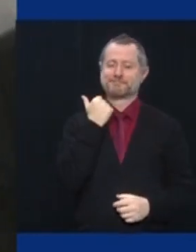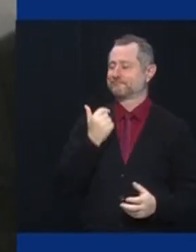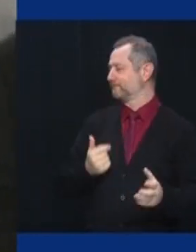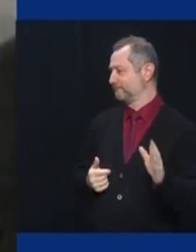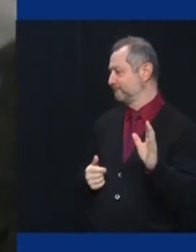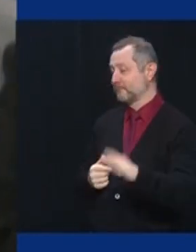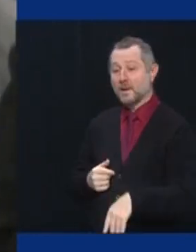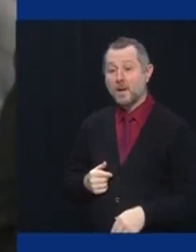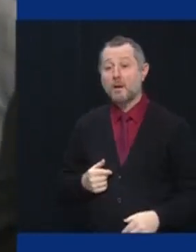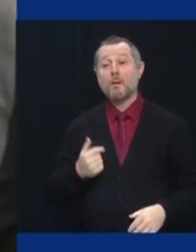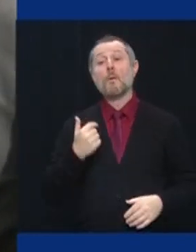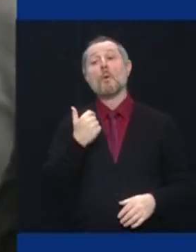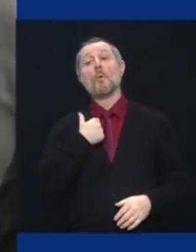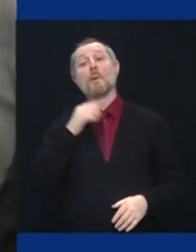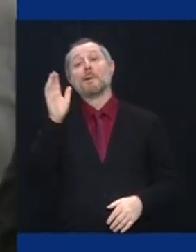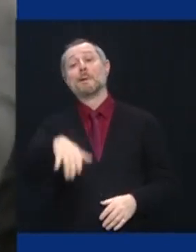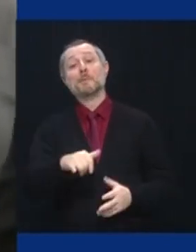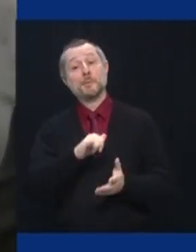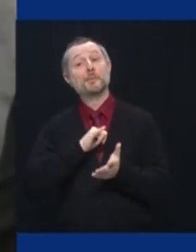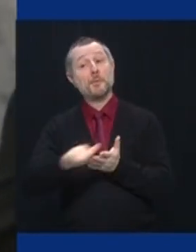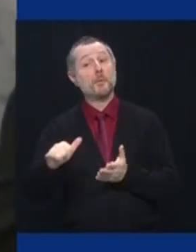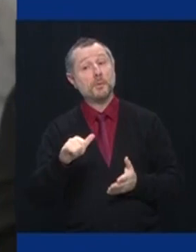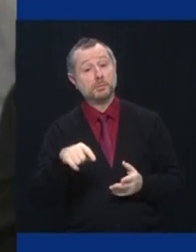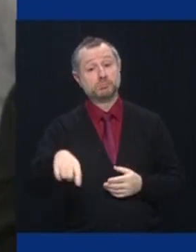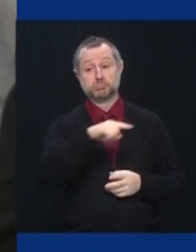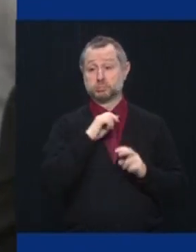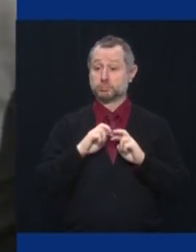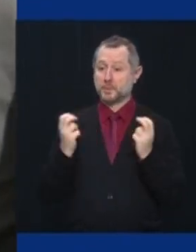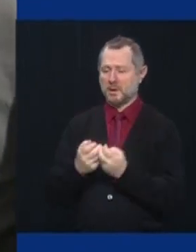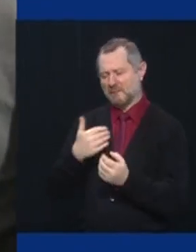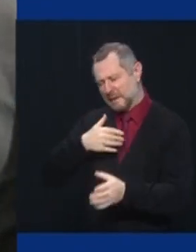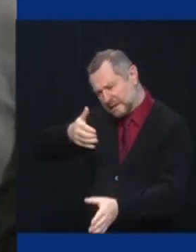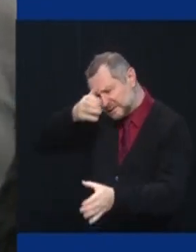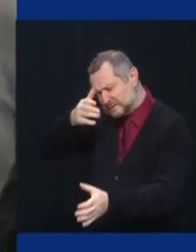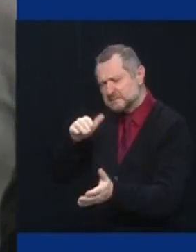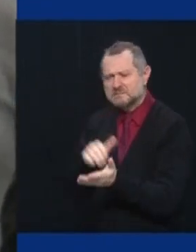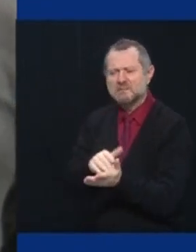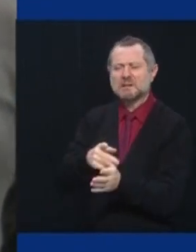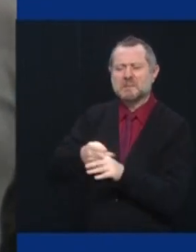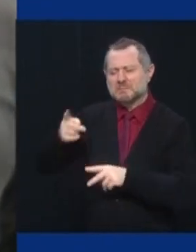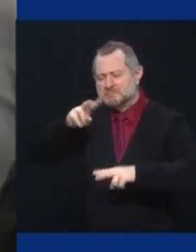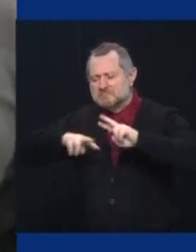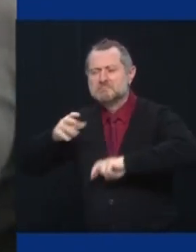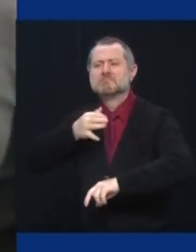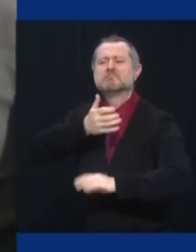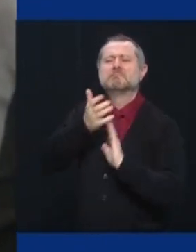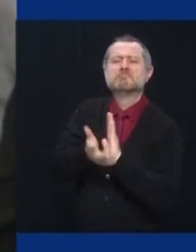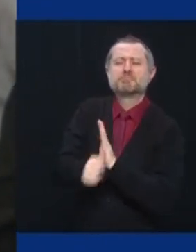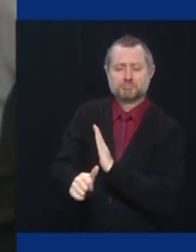TRUMP ADMINISTRATION SAYS ME, ANDREW CUOMO. WE HAD A NEW YORK STATE PANEL